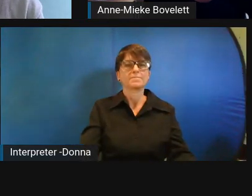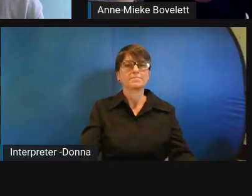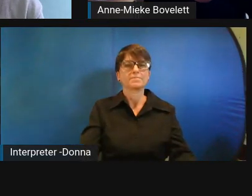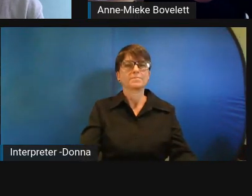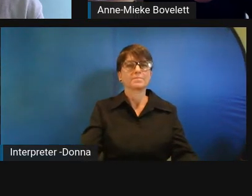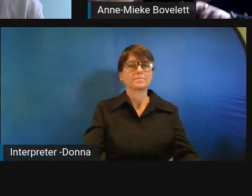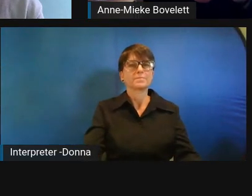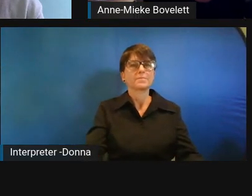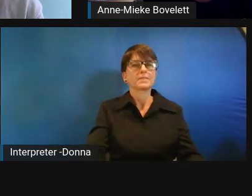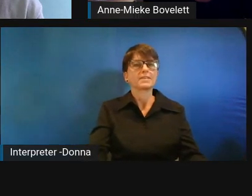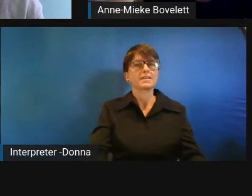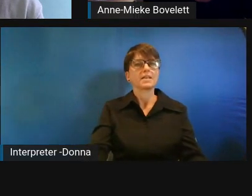to assess the accessibility.